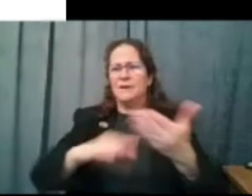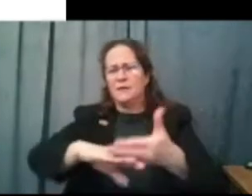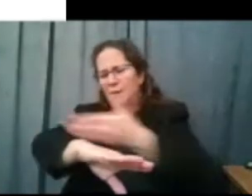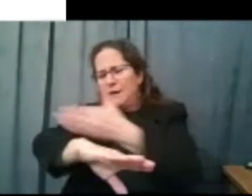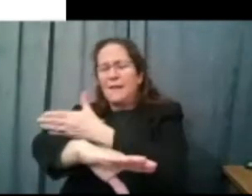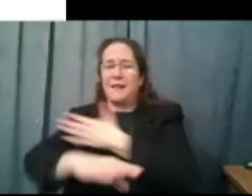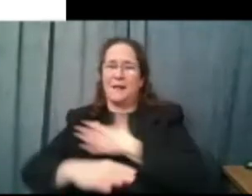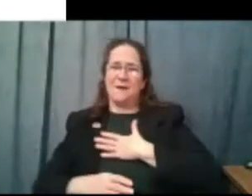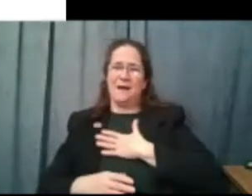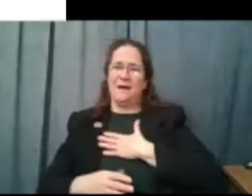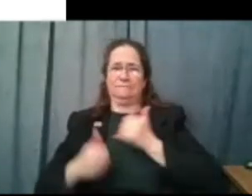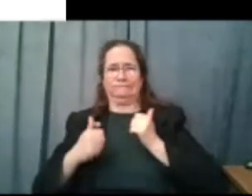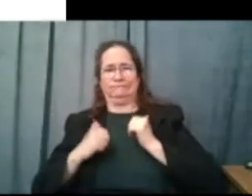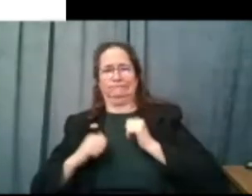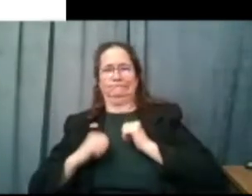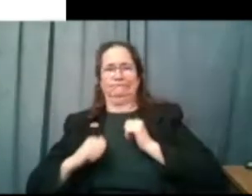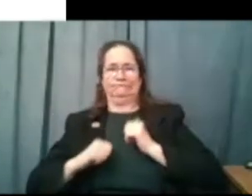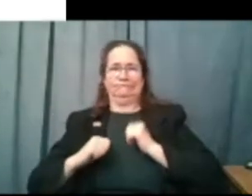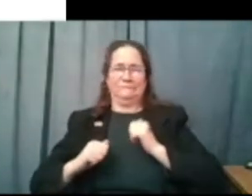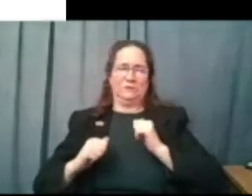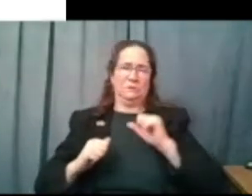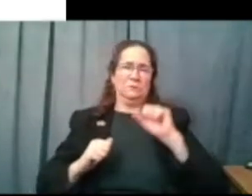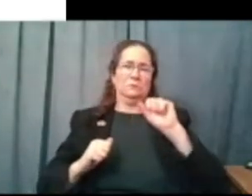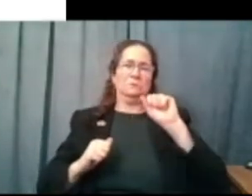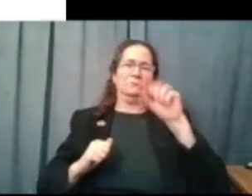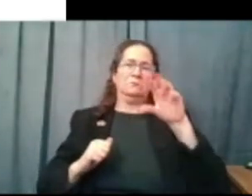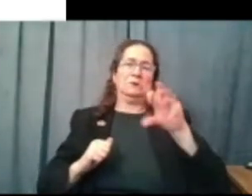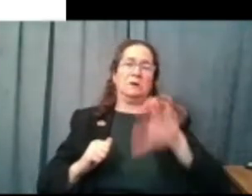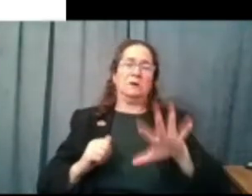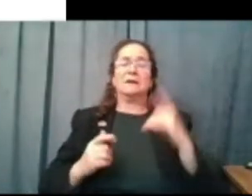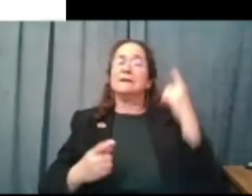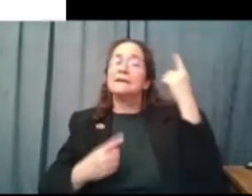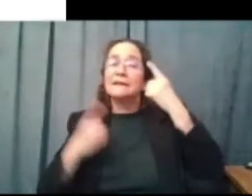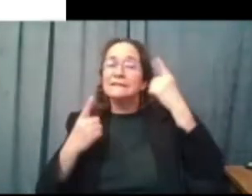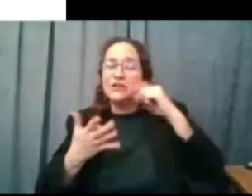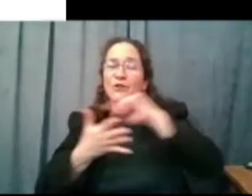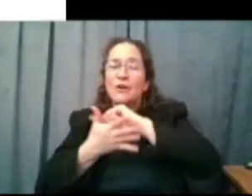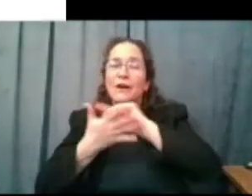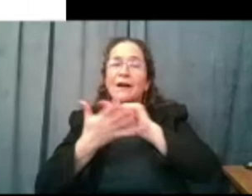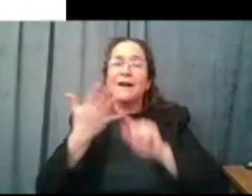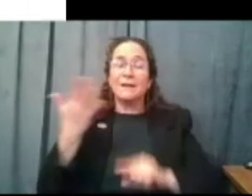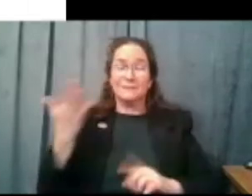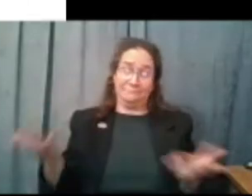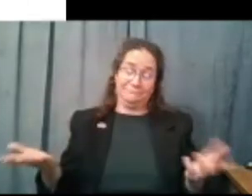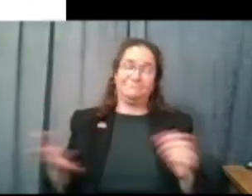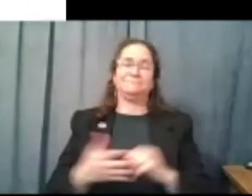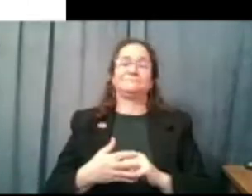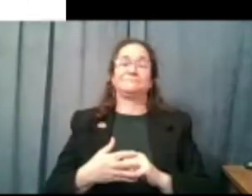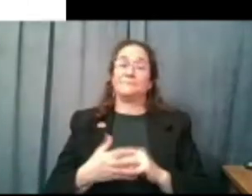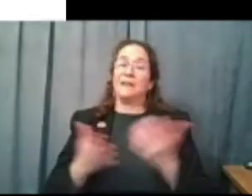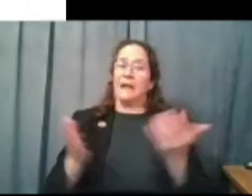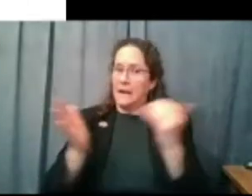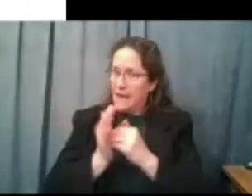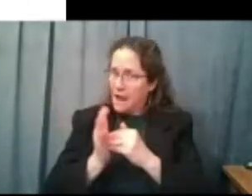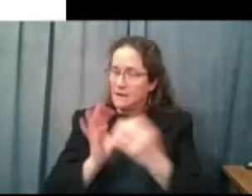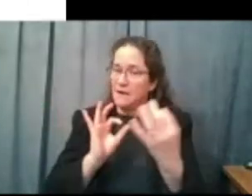here are some things that you may or may not consider for graduation so and feel free to give me feedback in the chat as well.